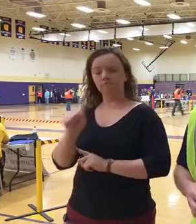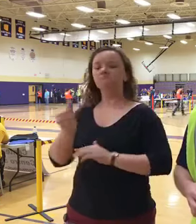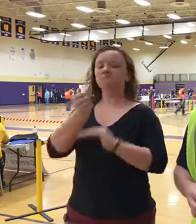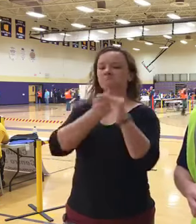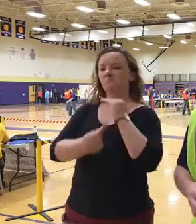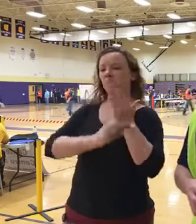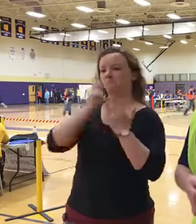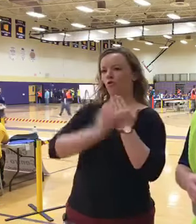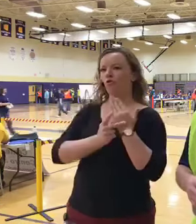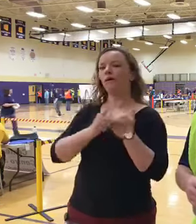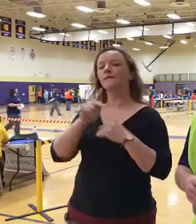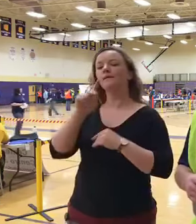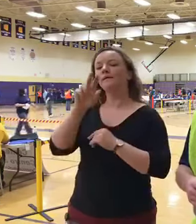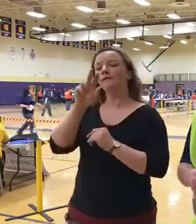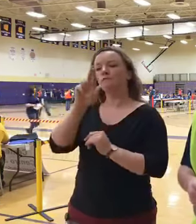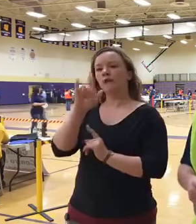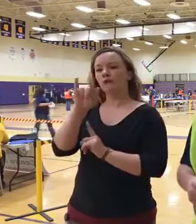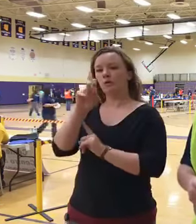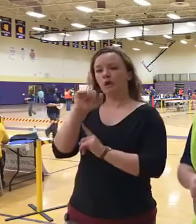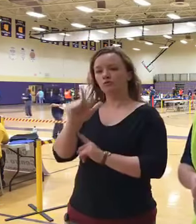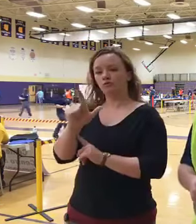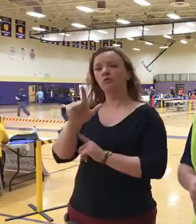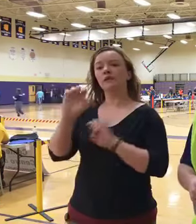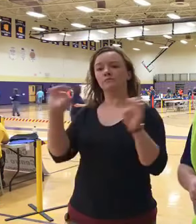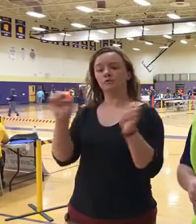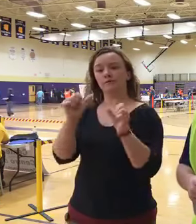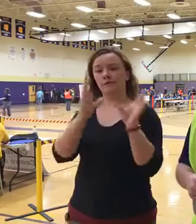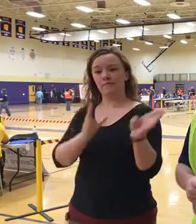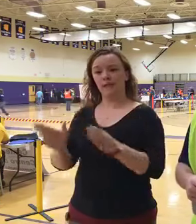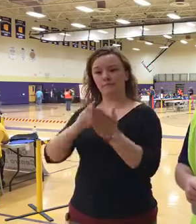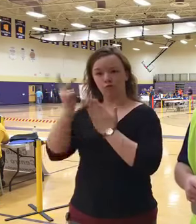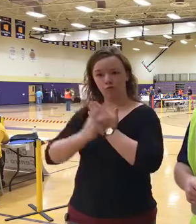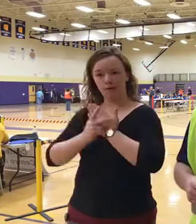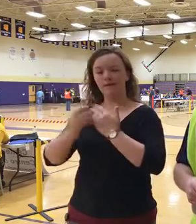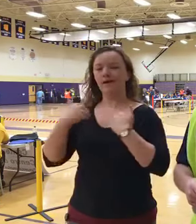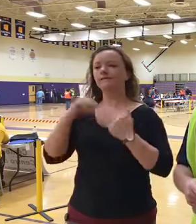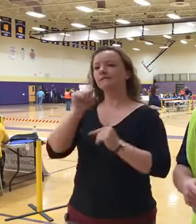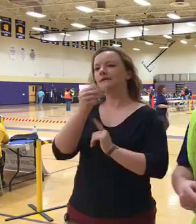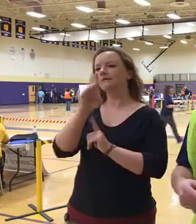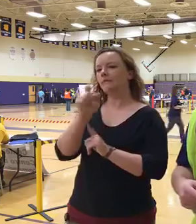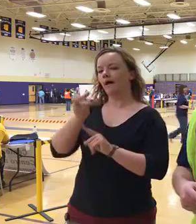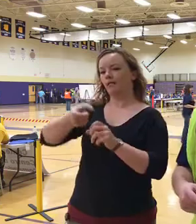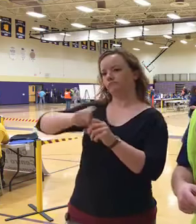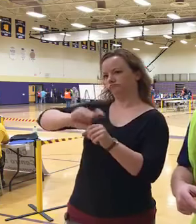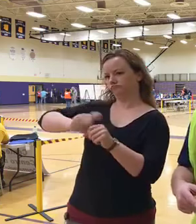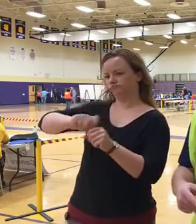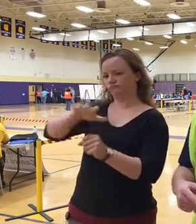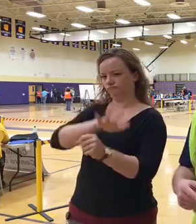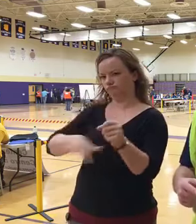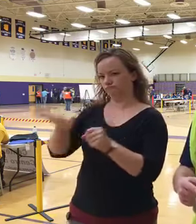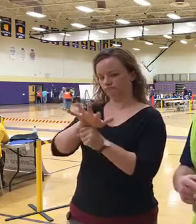has a 10 mile emergency planning zone radius around the plant. And so…